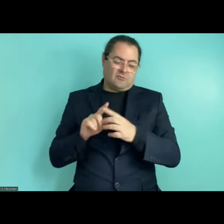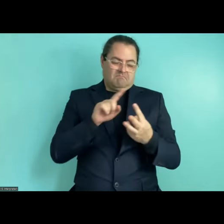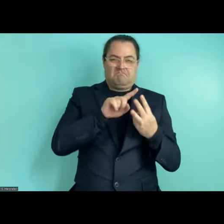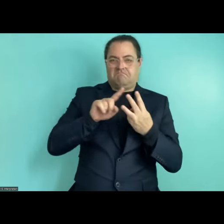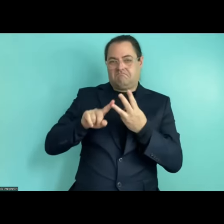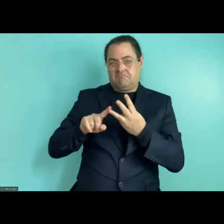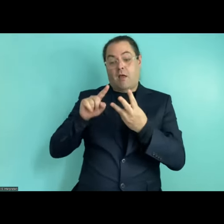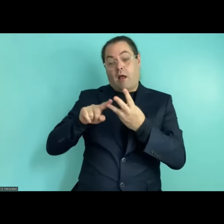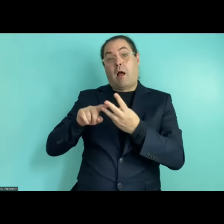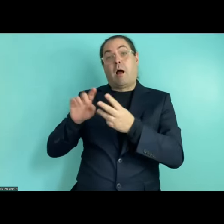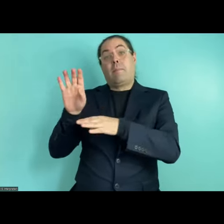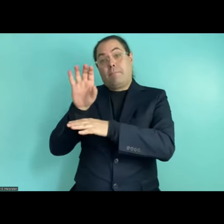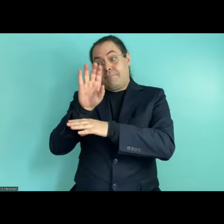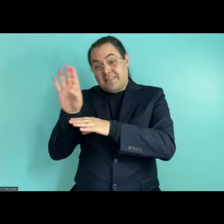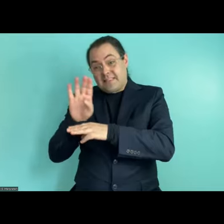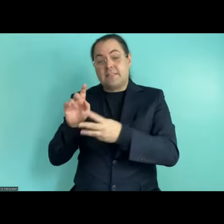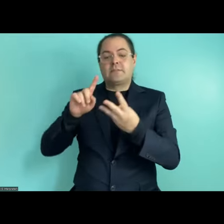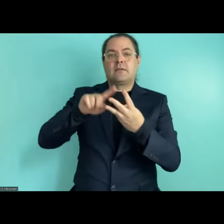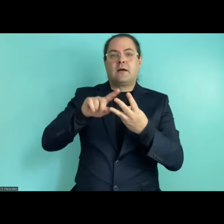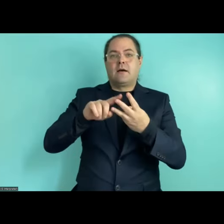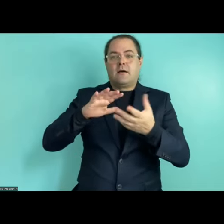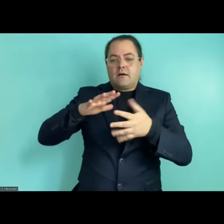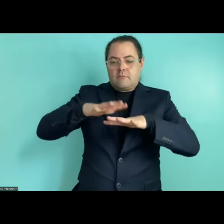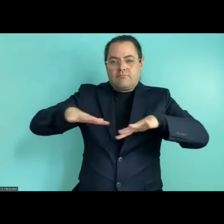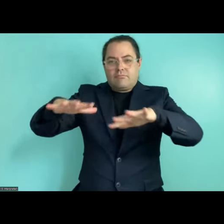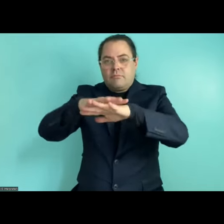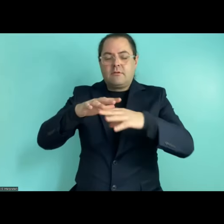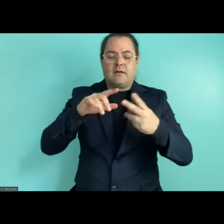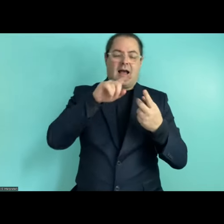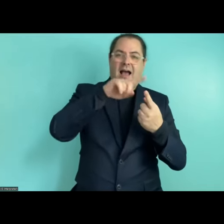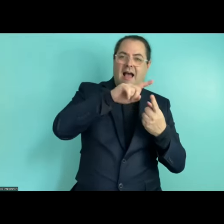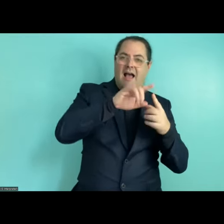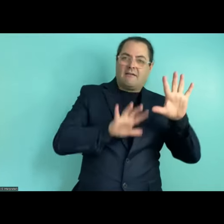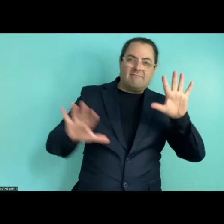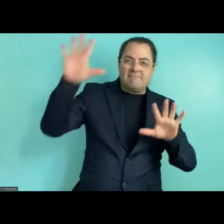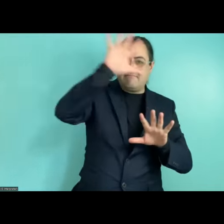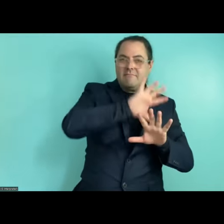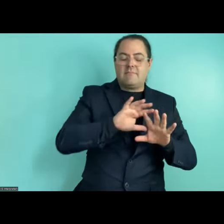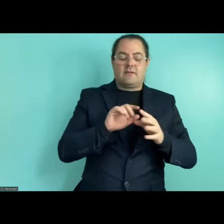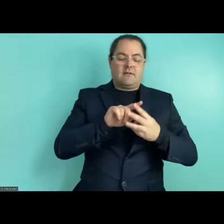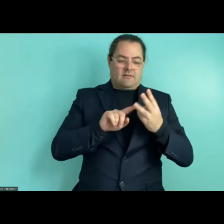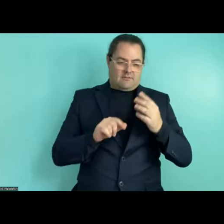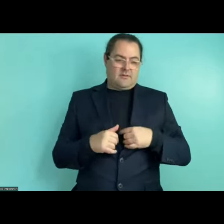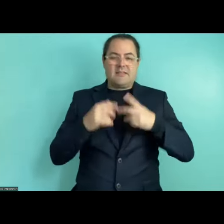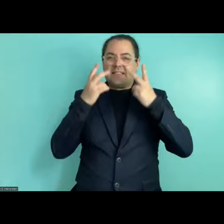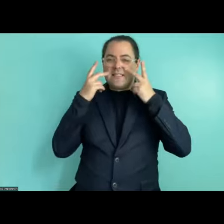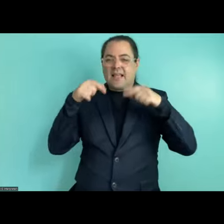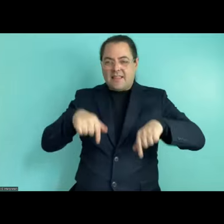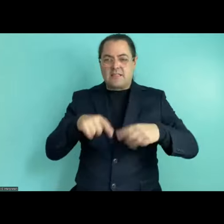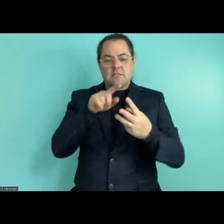15:49:00 We see this approach, being replicated we think of we see it being scaled up into